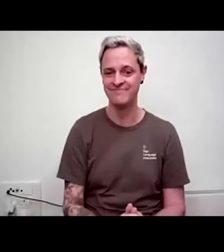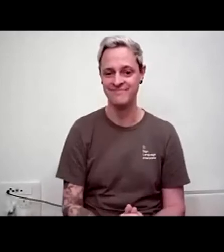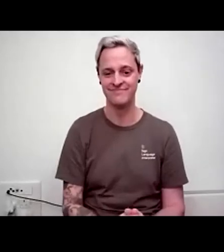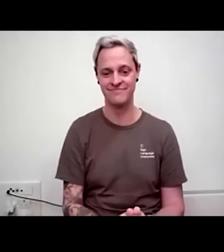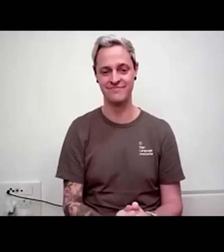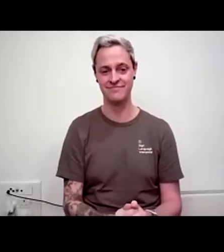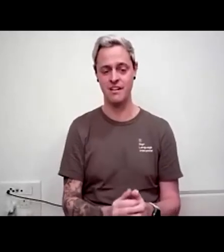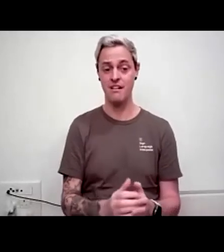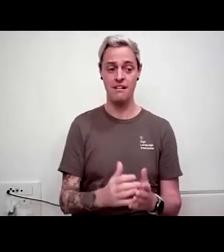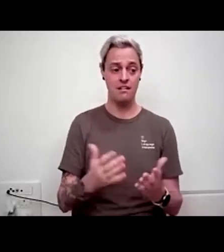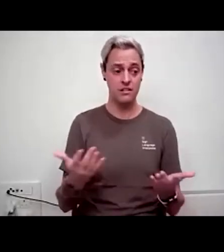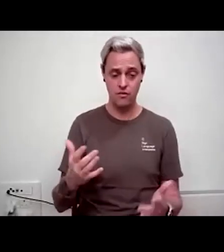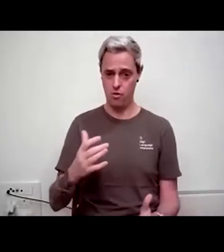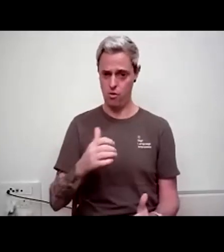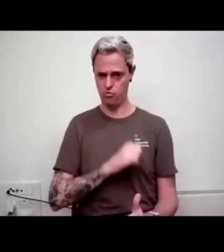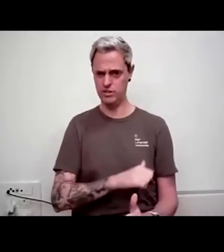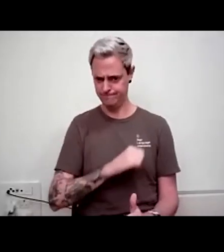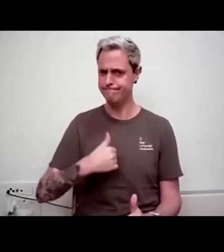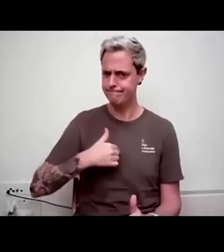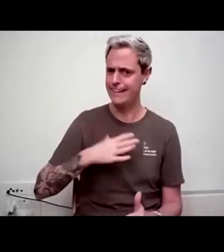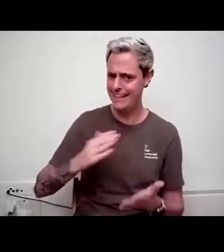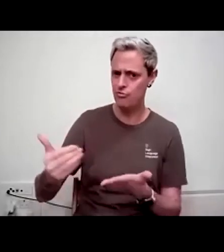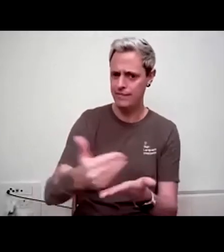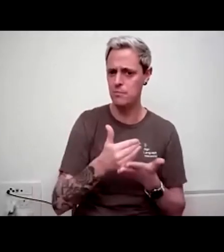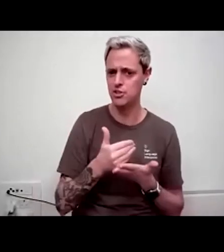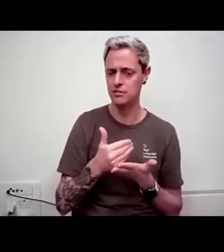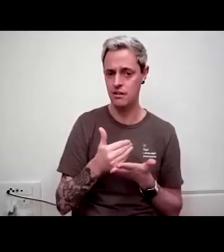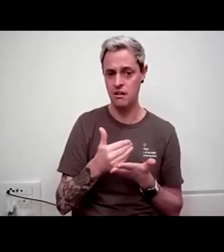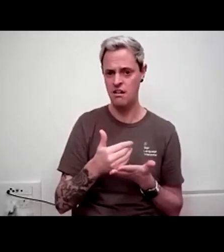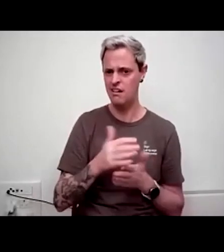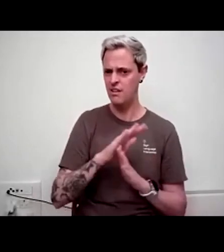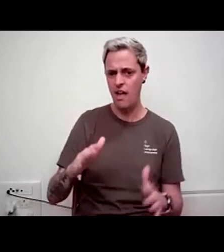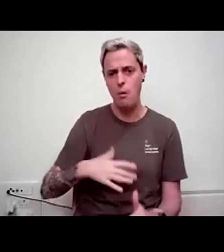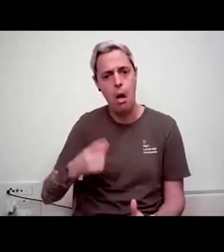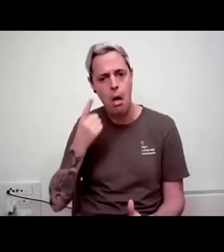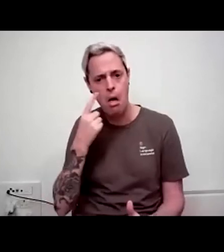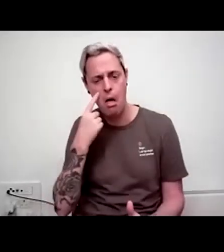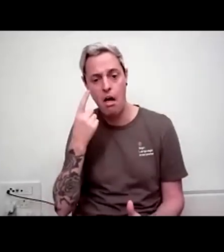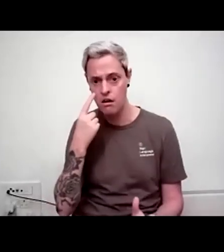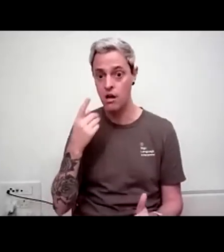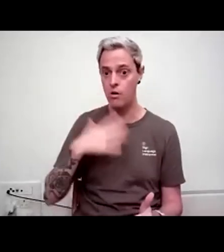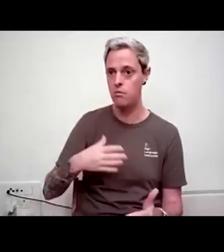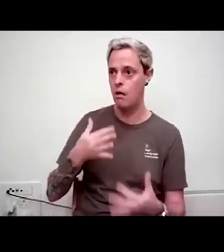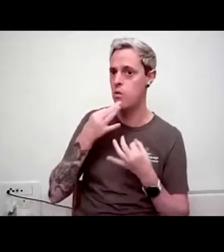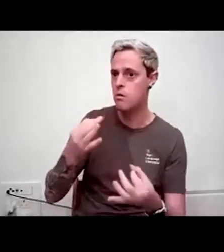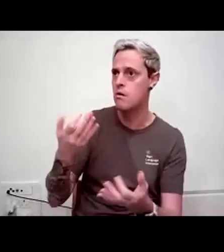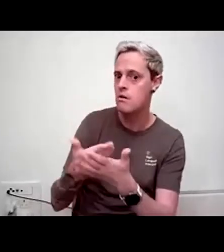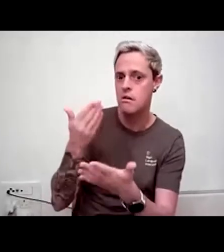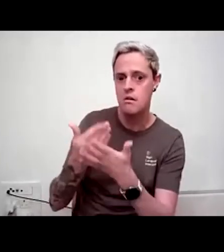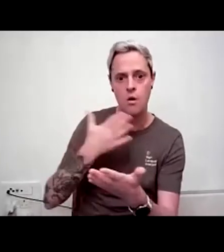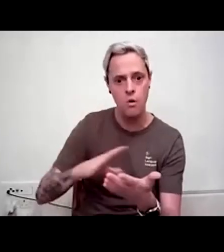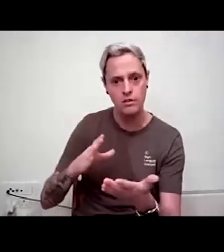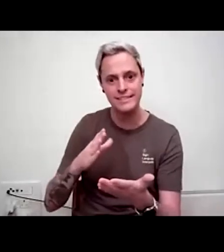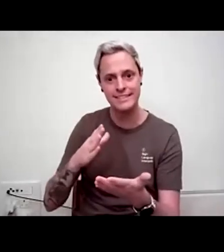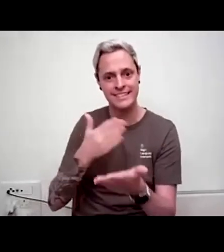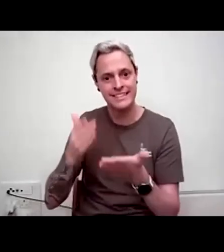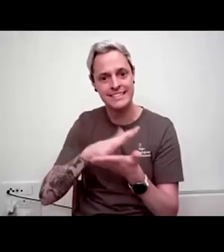When Christians confess their need for redemption we're asserting not that we're willing to be changed, but that we're positively hungry for it, that we desire sanctification.